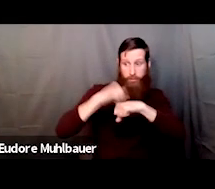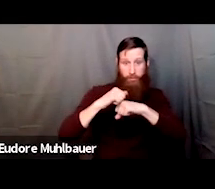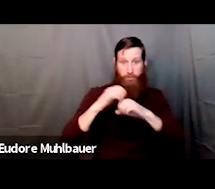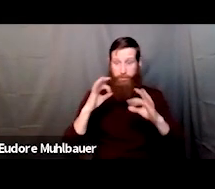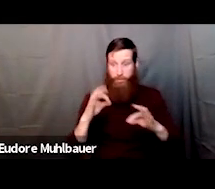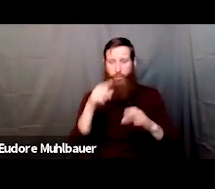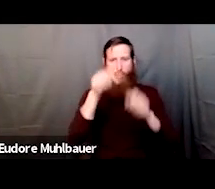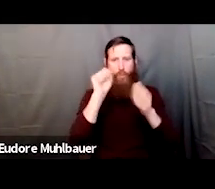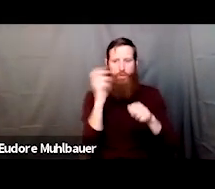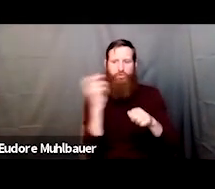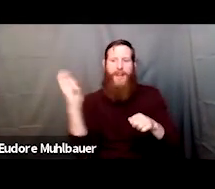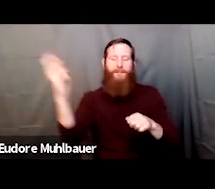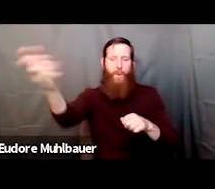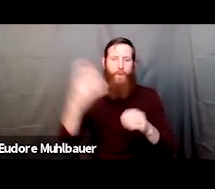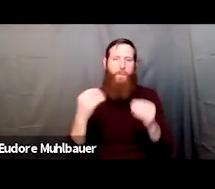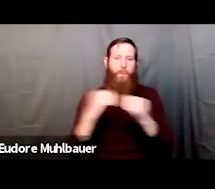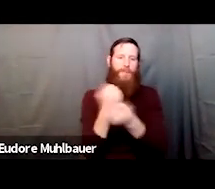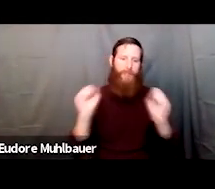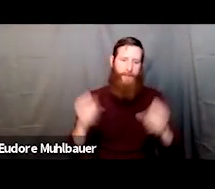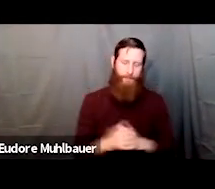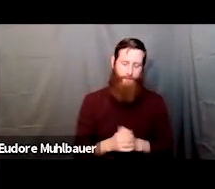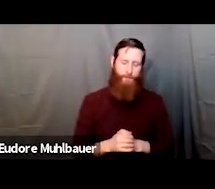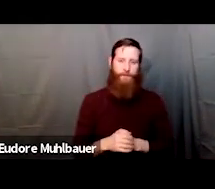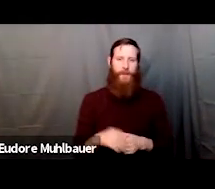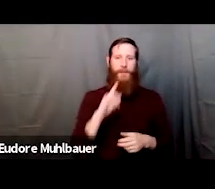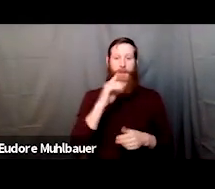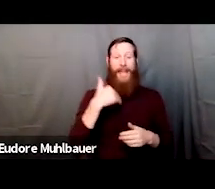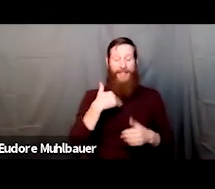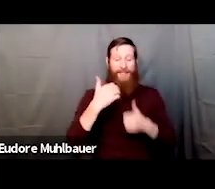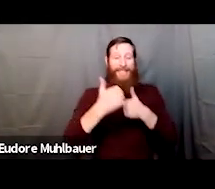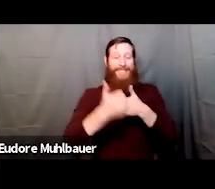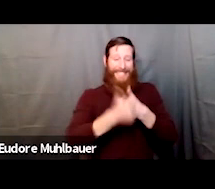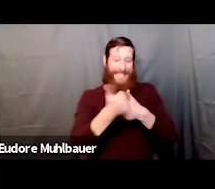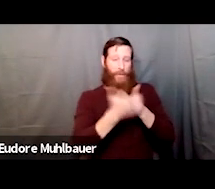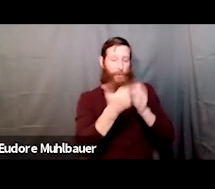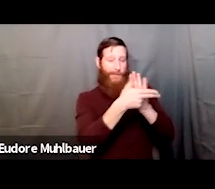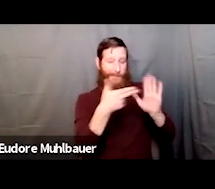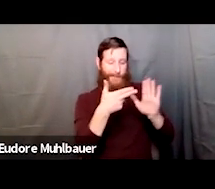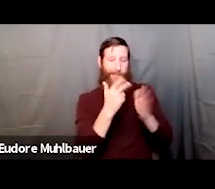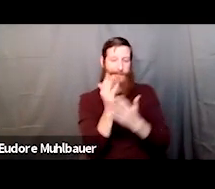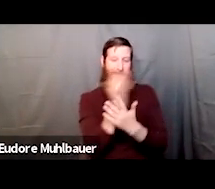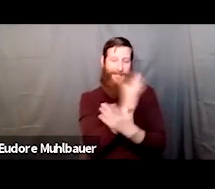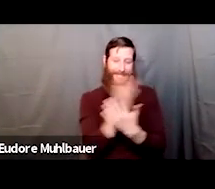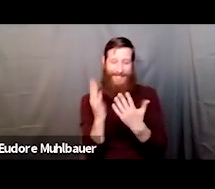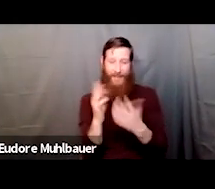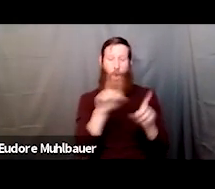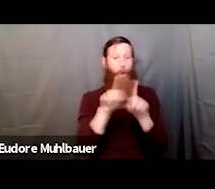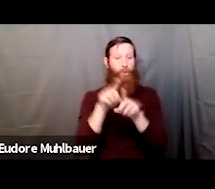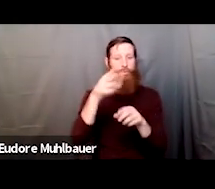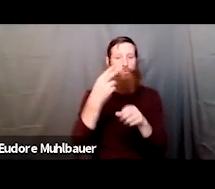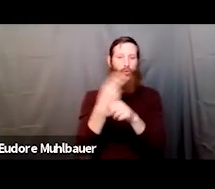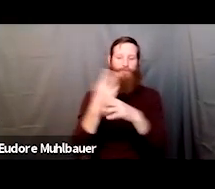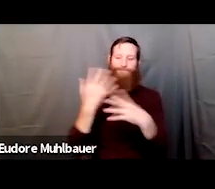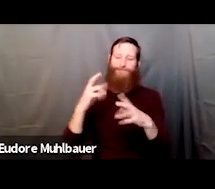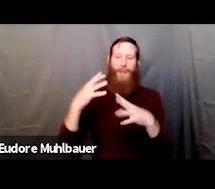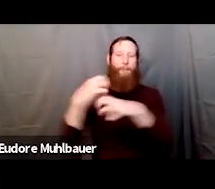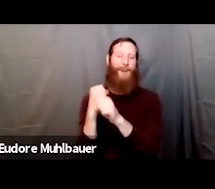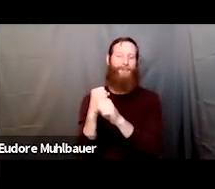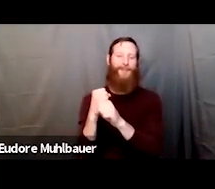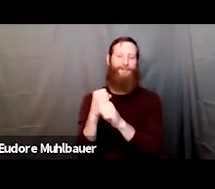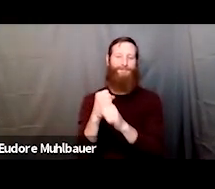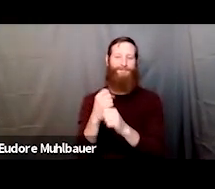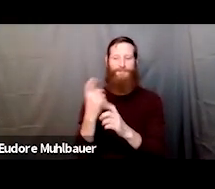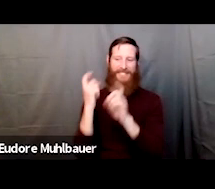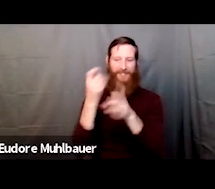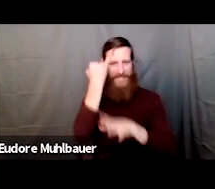In addition to the avalanche danger rating scale, we can also use the bottom line to help identify what terrain we may or may not want to be in on any given day